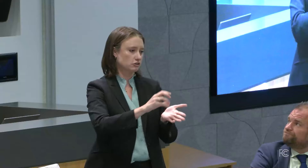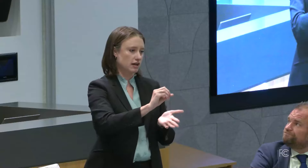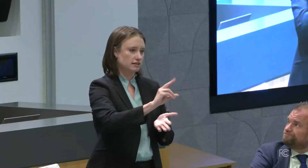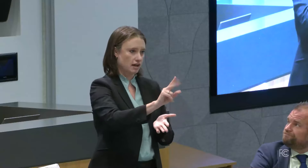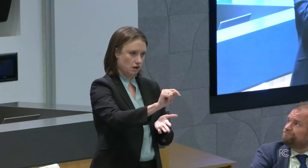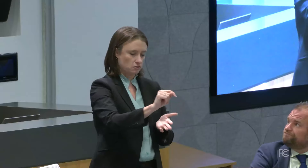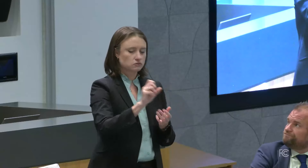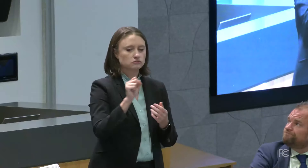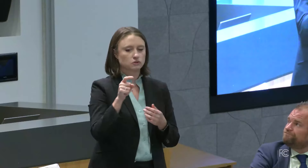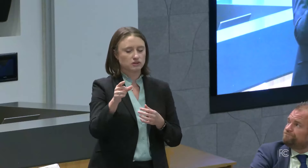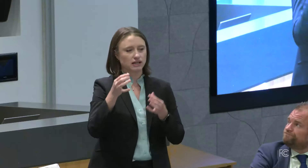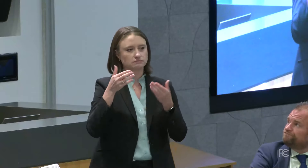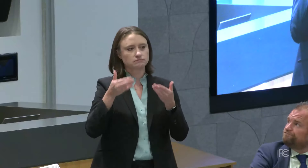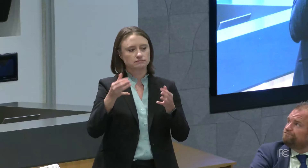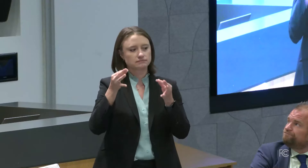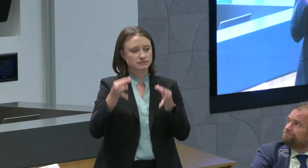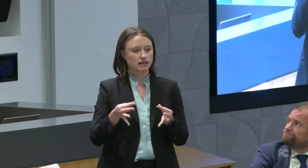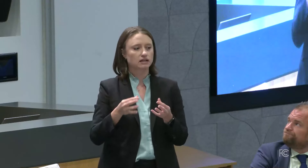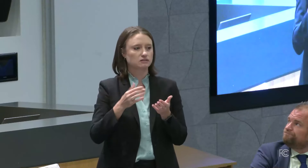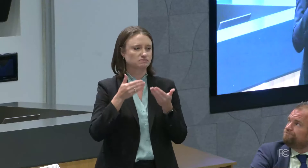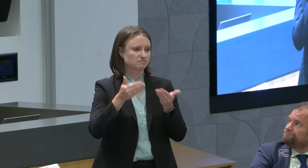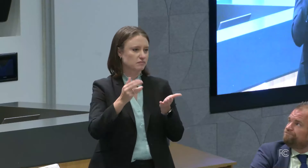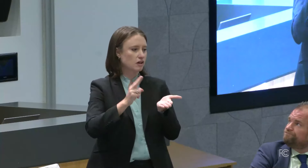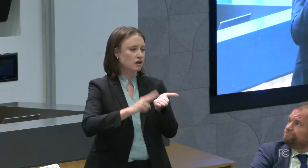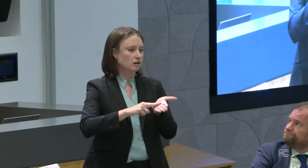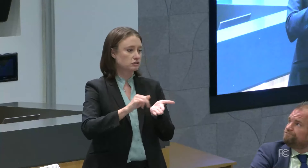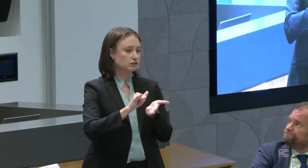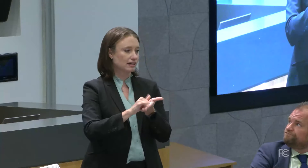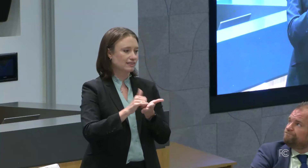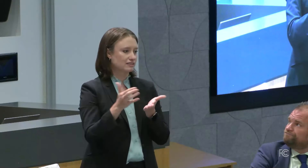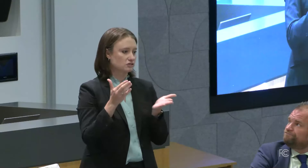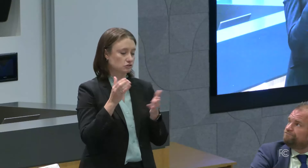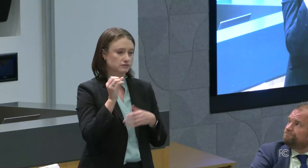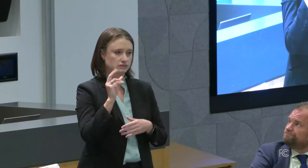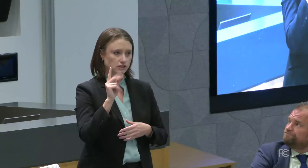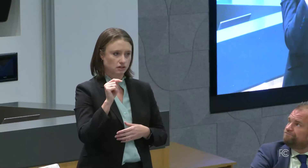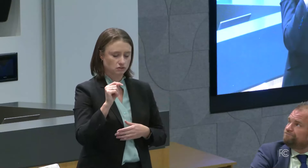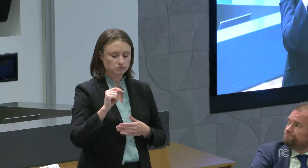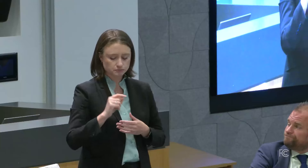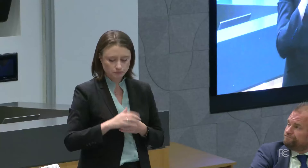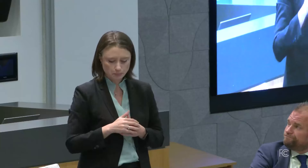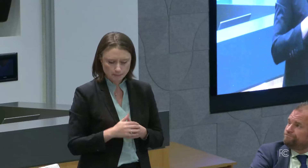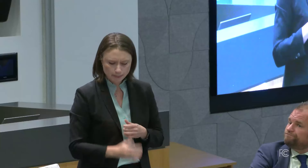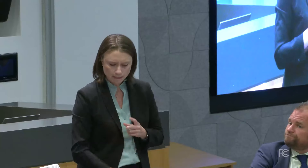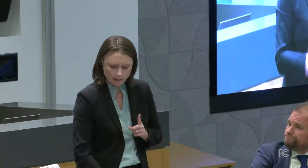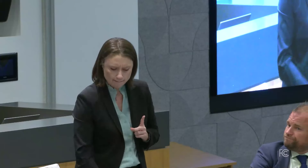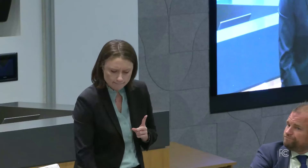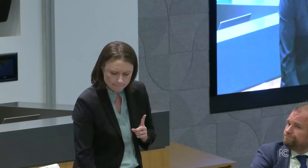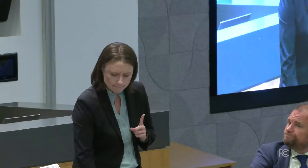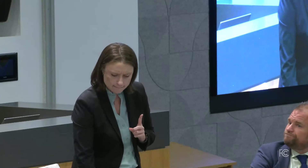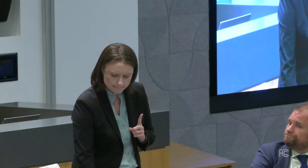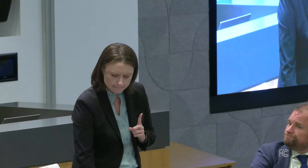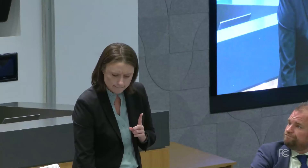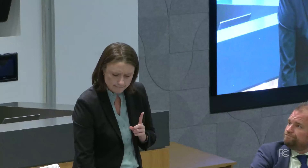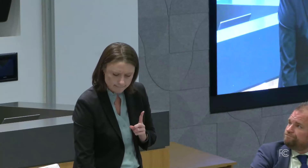SO THEY WEREN'T CERTAIN ABOUT THAT FIRST OPTION. SO THE SECOND OPTION WAS TO CONTRACT IT OUT AND THEY